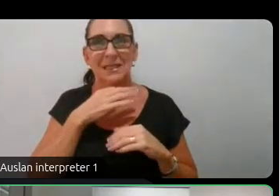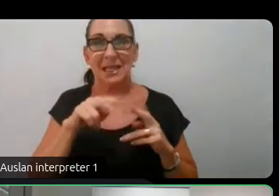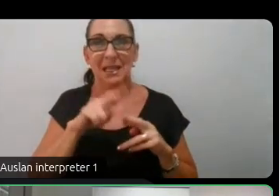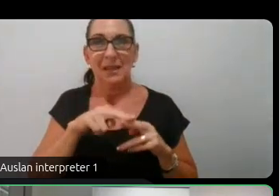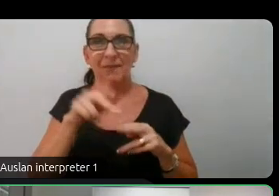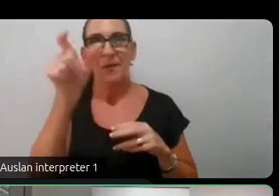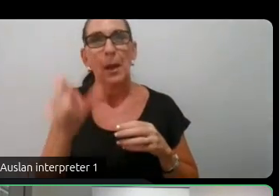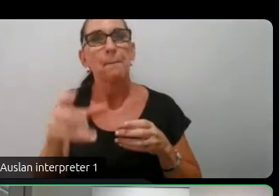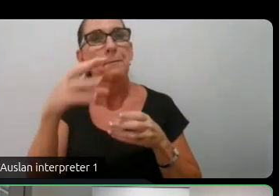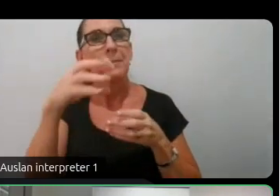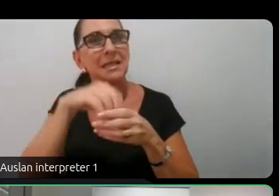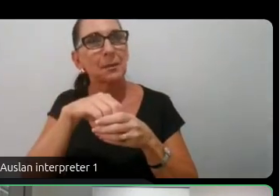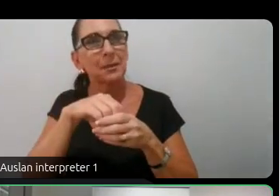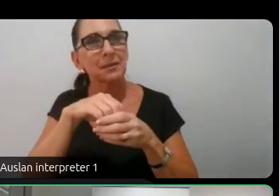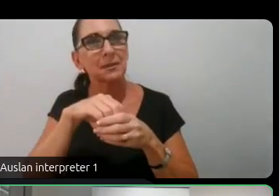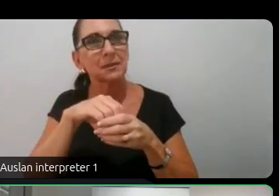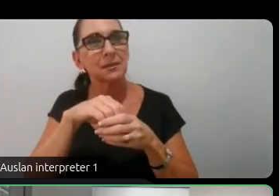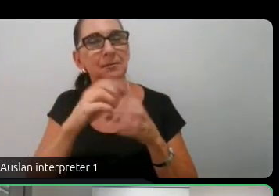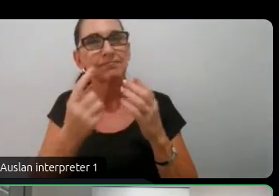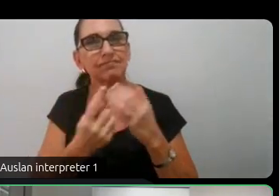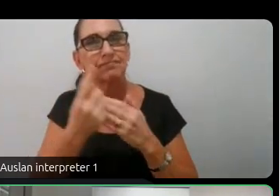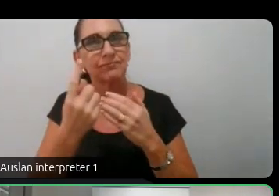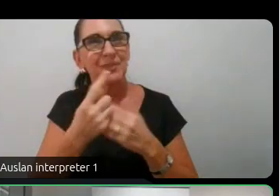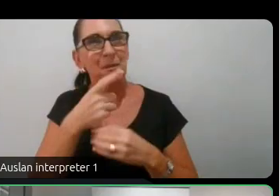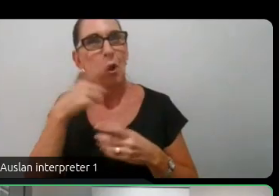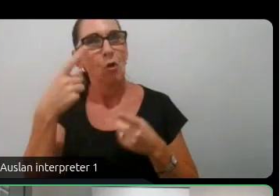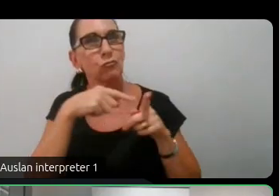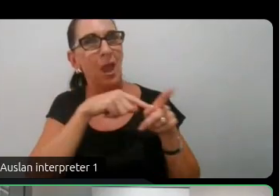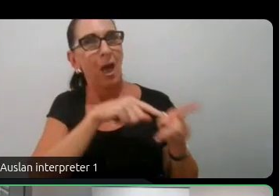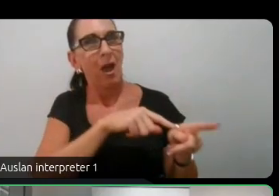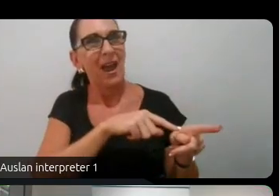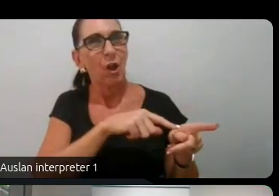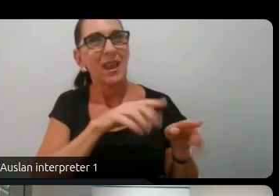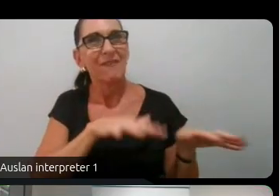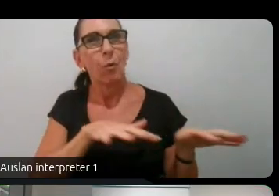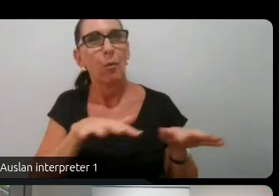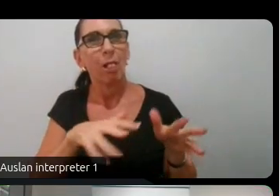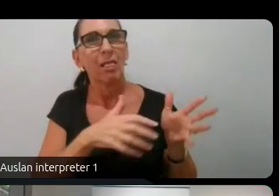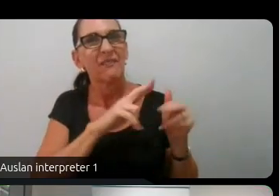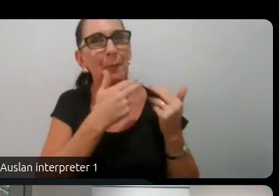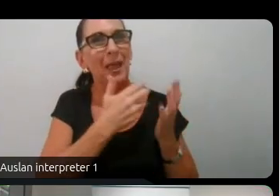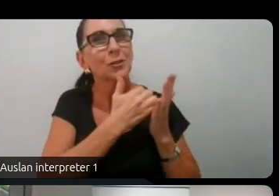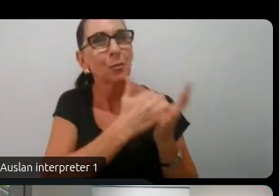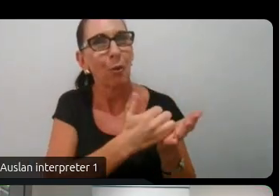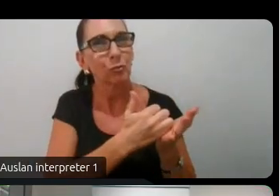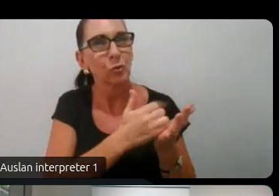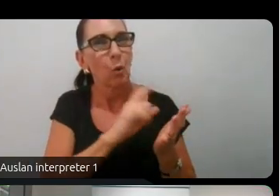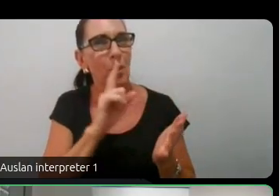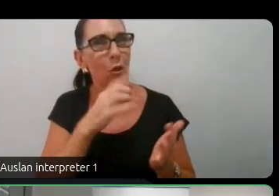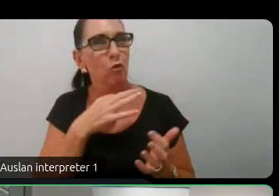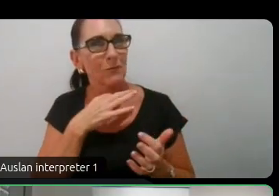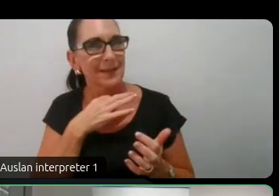uh that come up because they are relying on that informal support. Um that could be obviously with